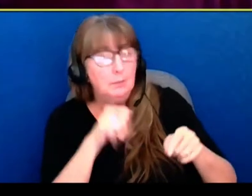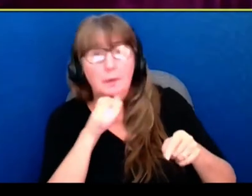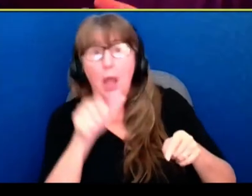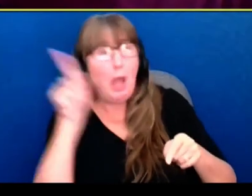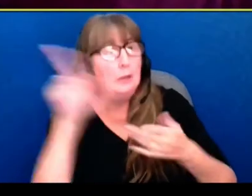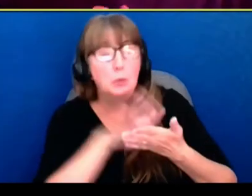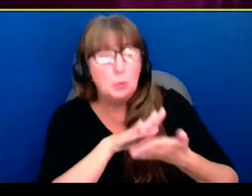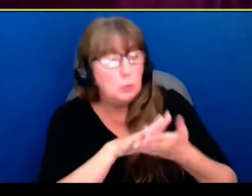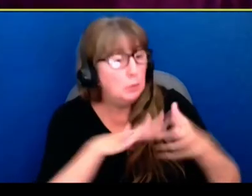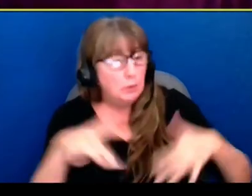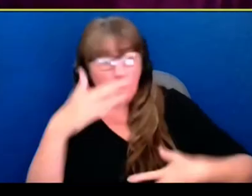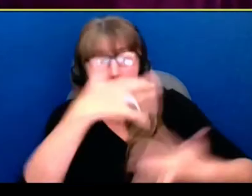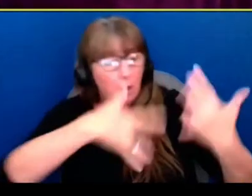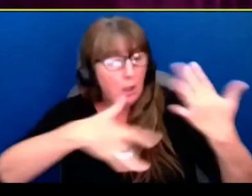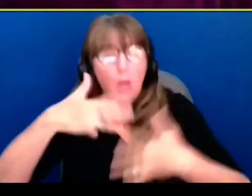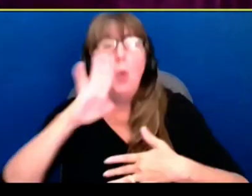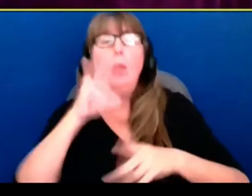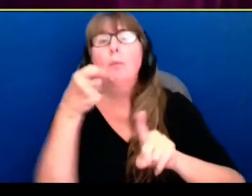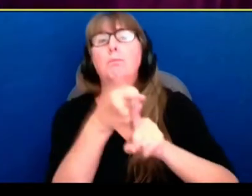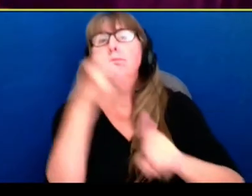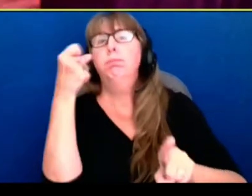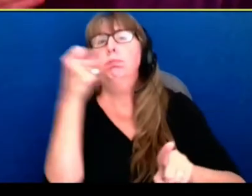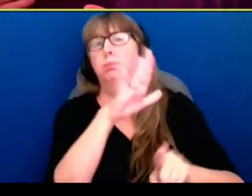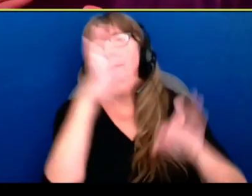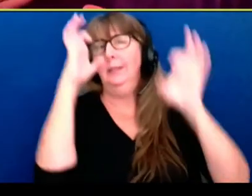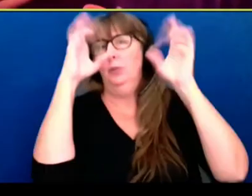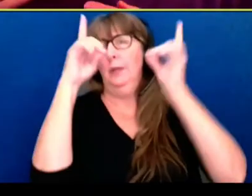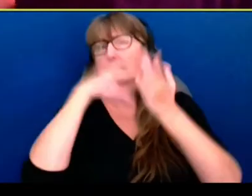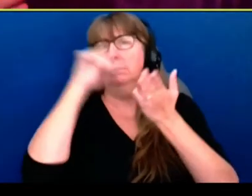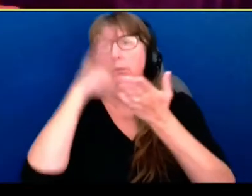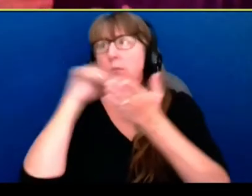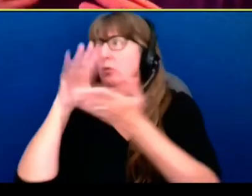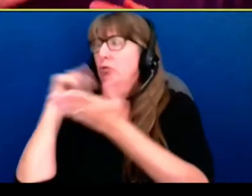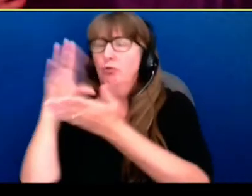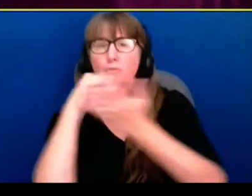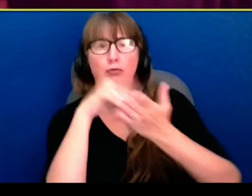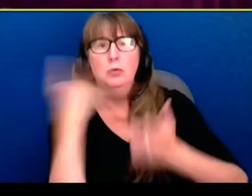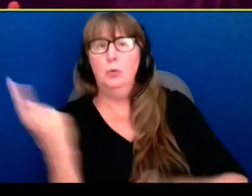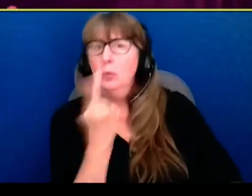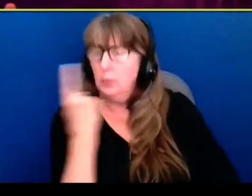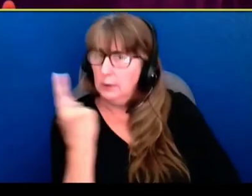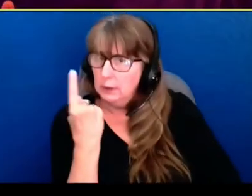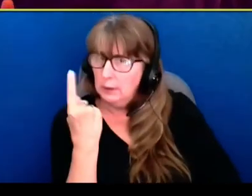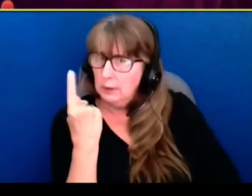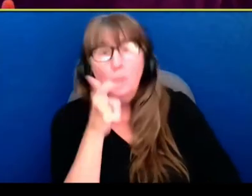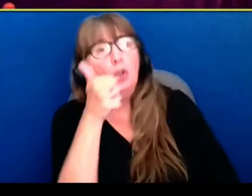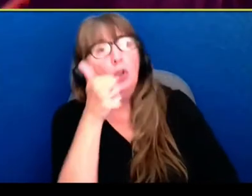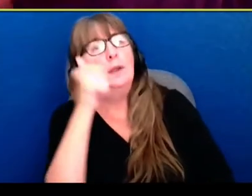What happens in the educational world. As a teacher, you're going to see that impact every day.